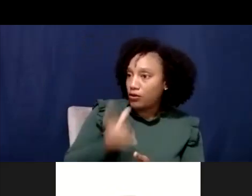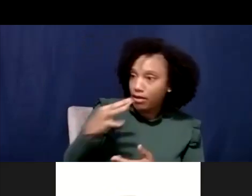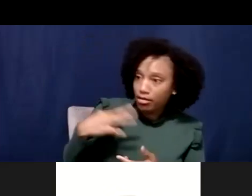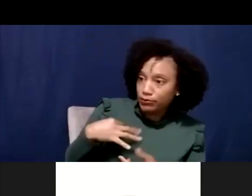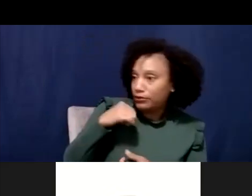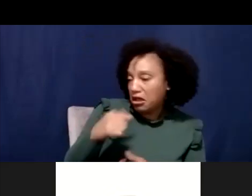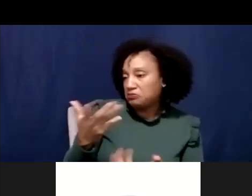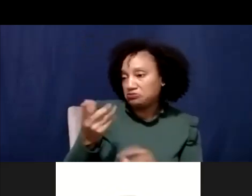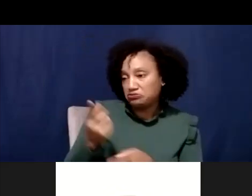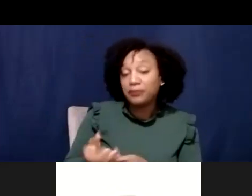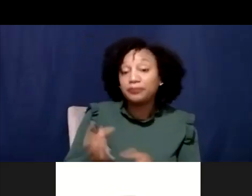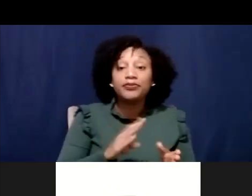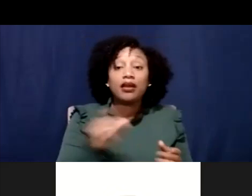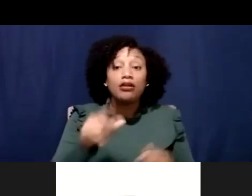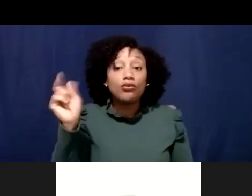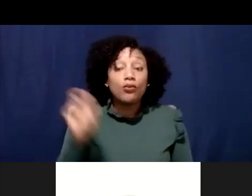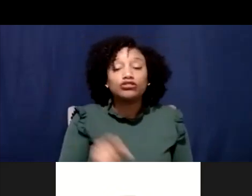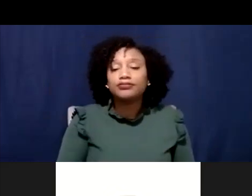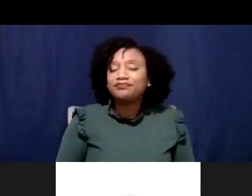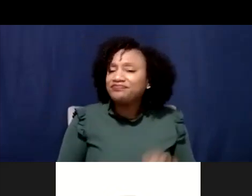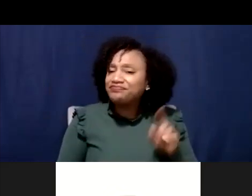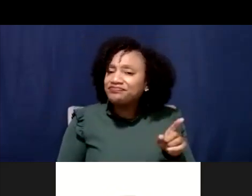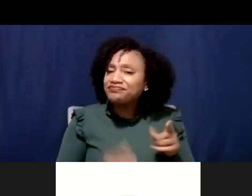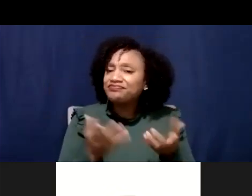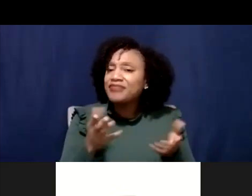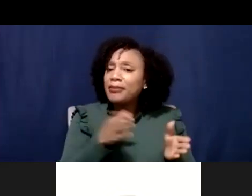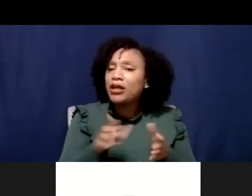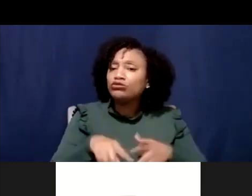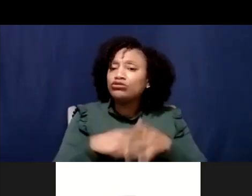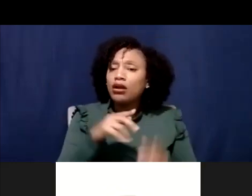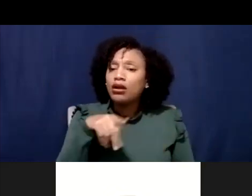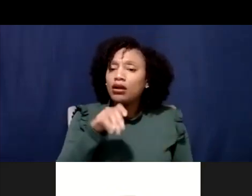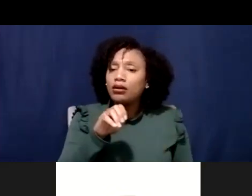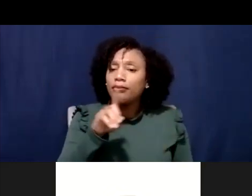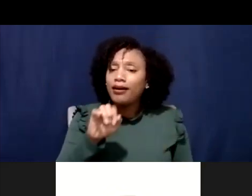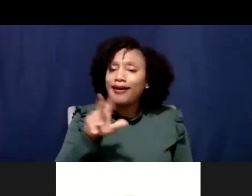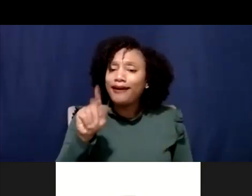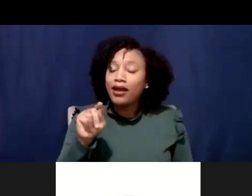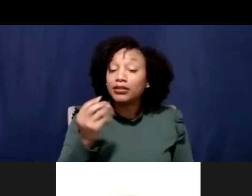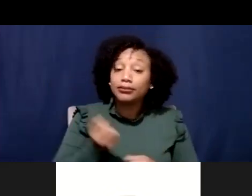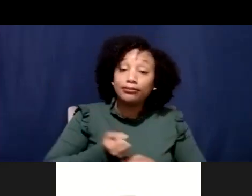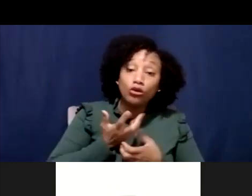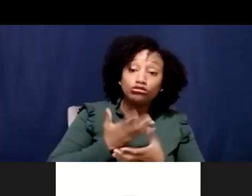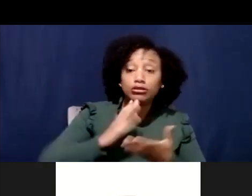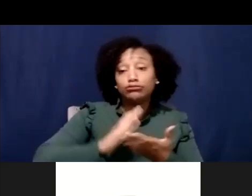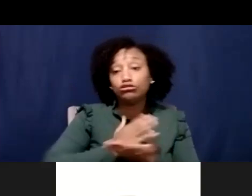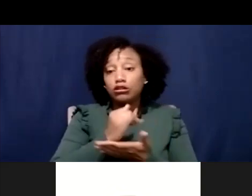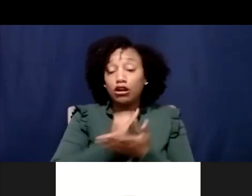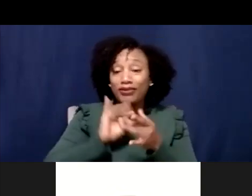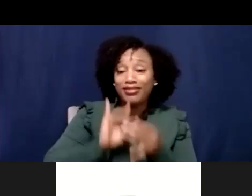Another question, was going to start a podcast, poetry, music, arts-related, and had a co-host.